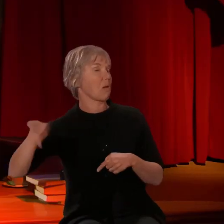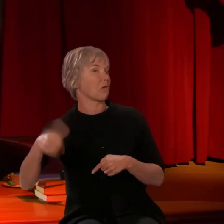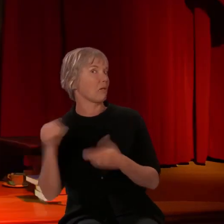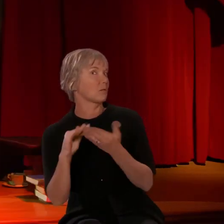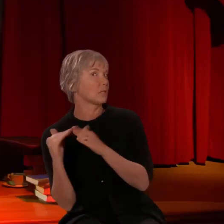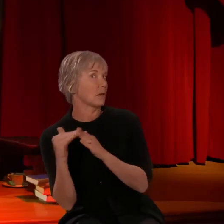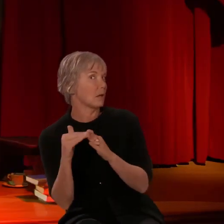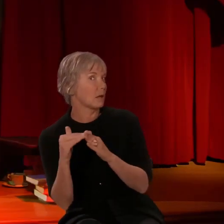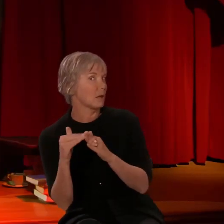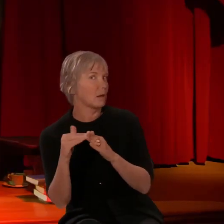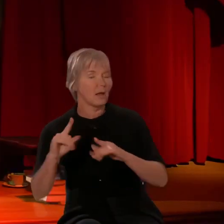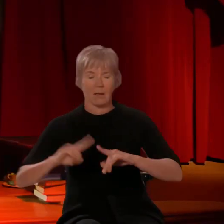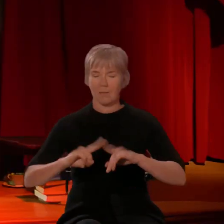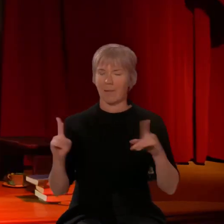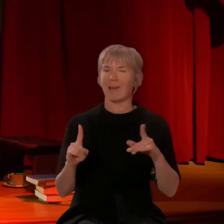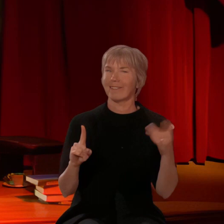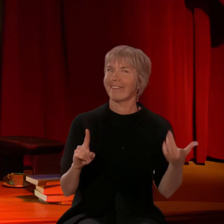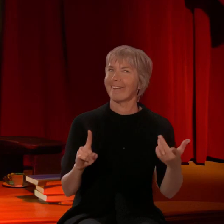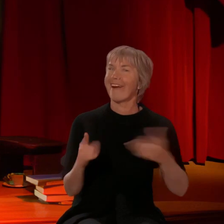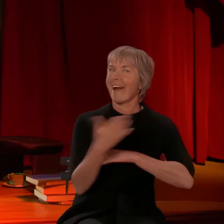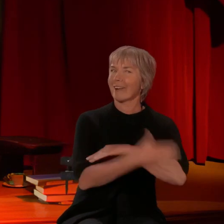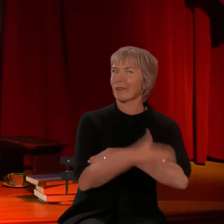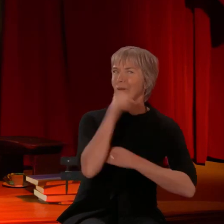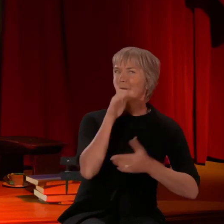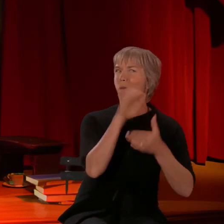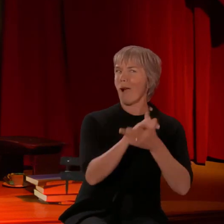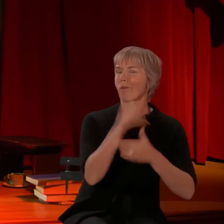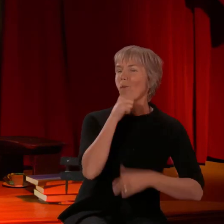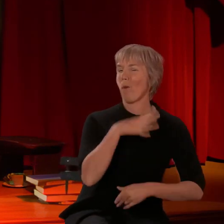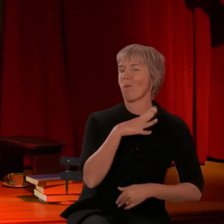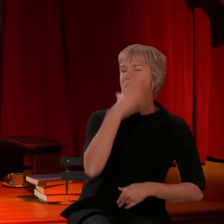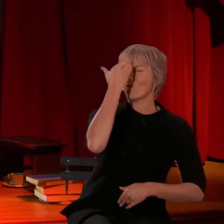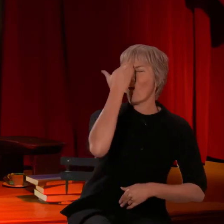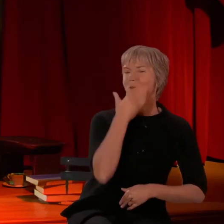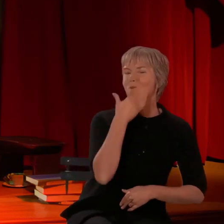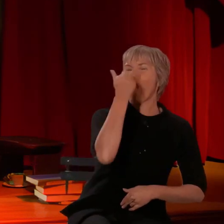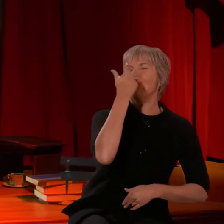All the old country wives know better. No, they say he was spirited away